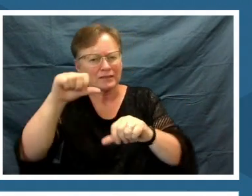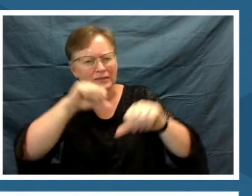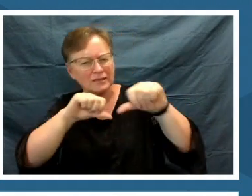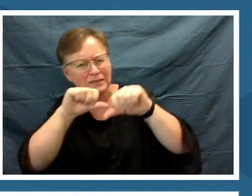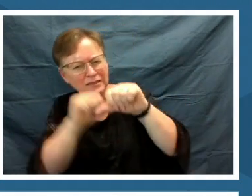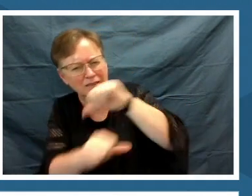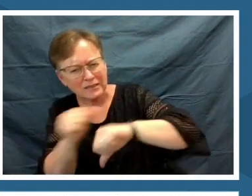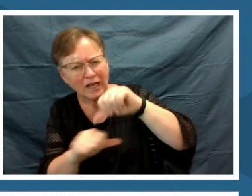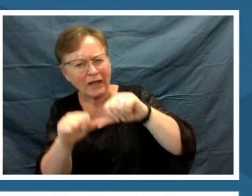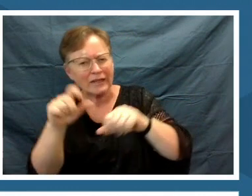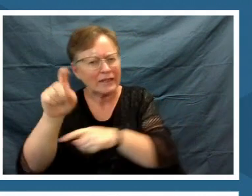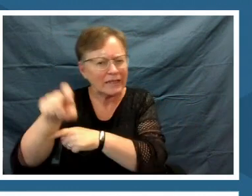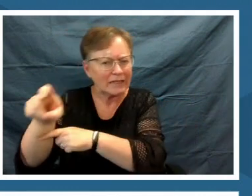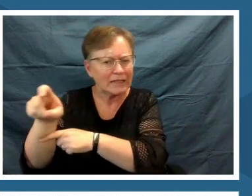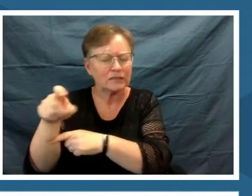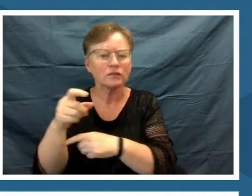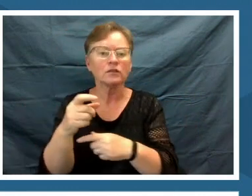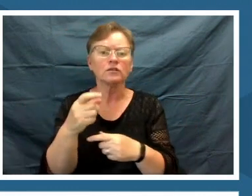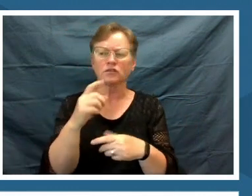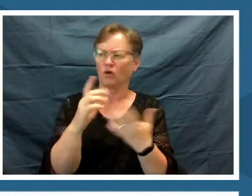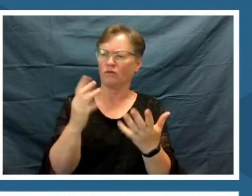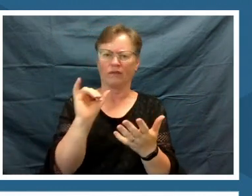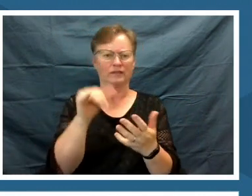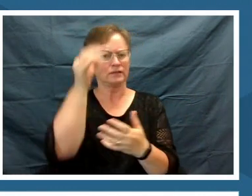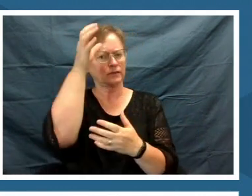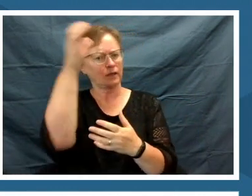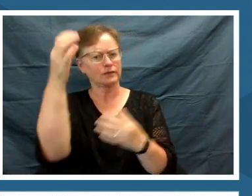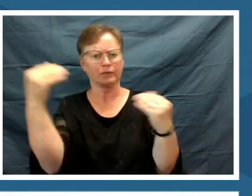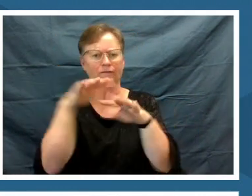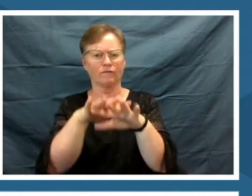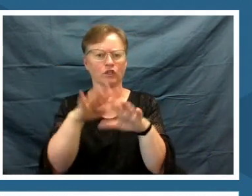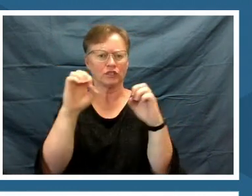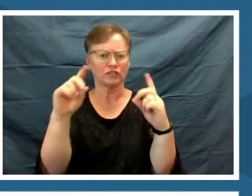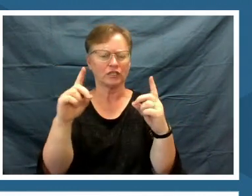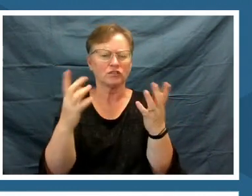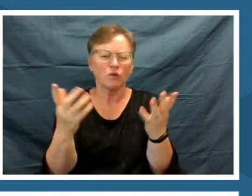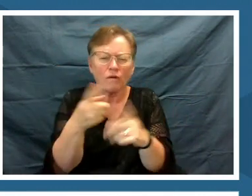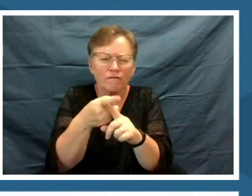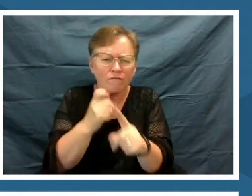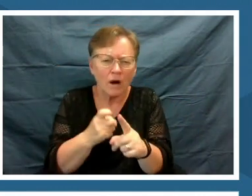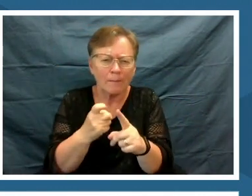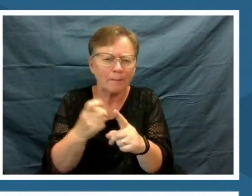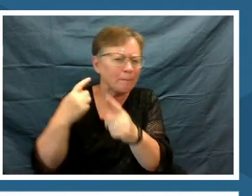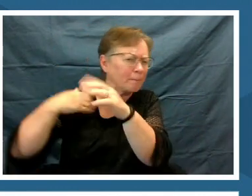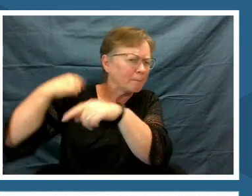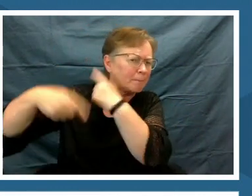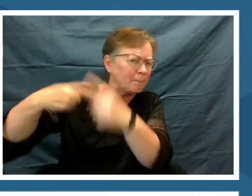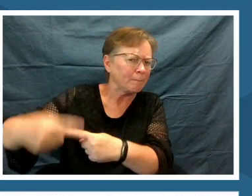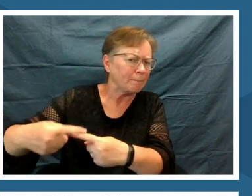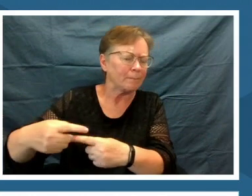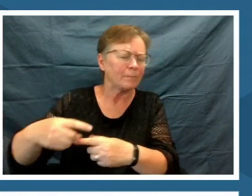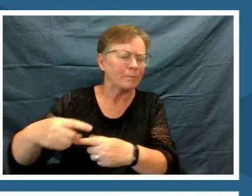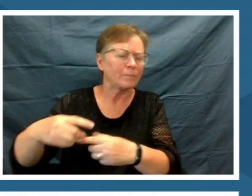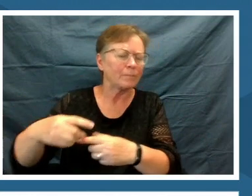convergence education come from we'll define transdisciplinary teaching